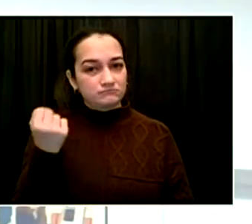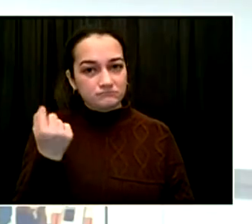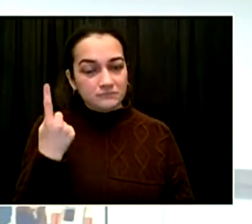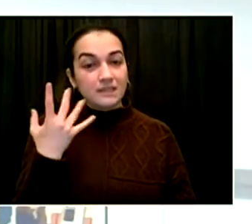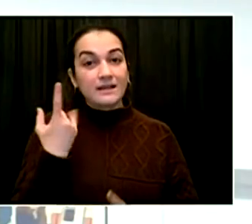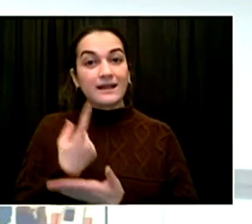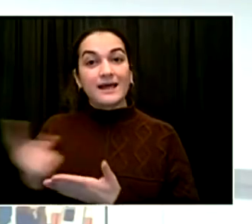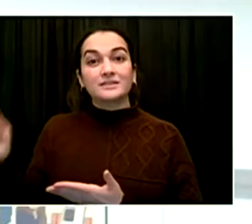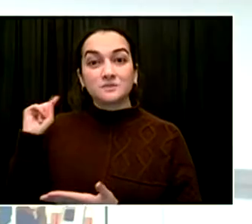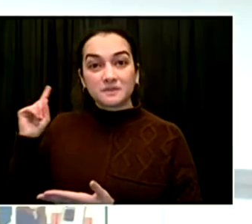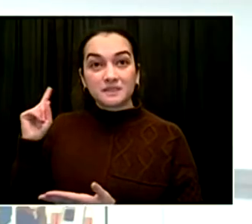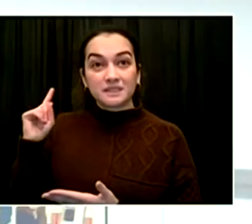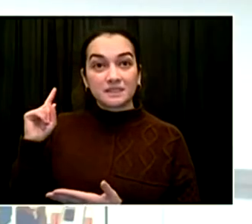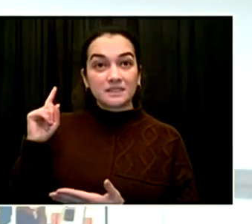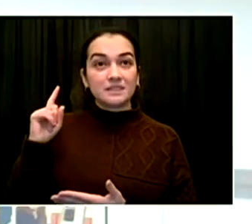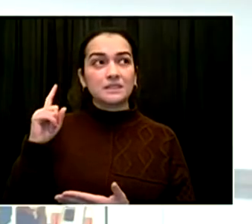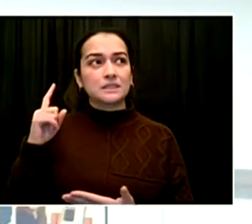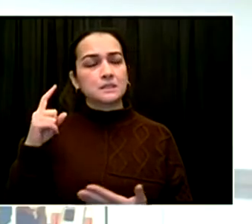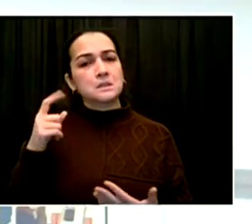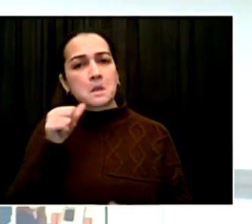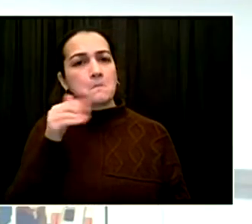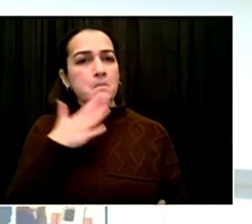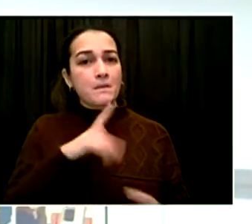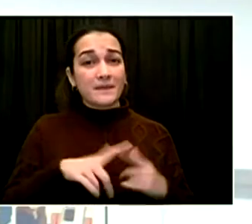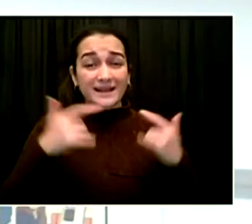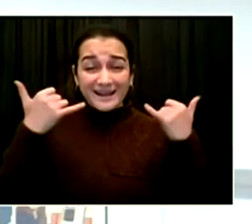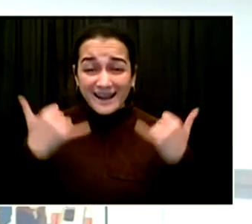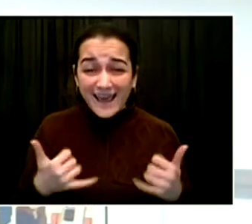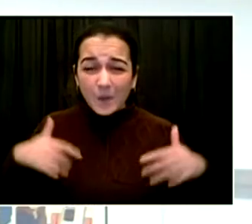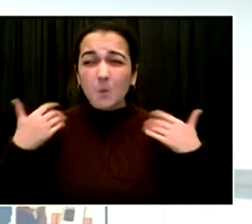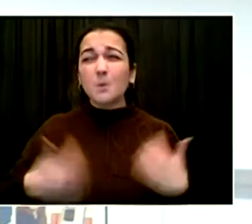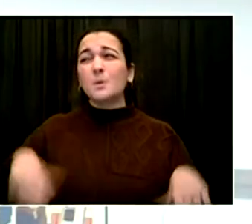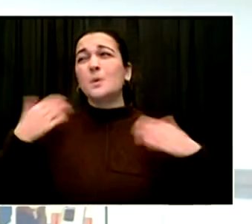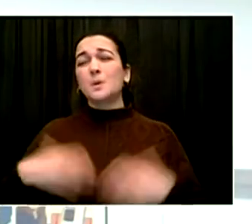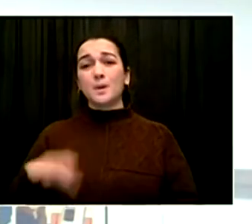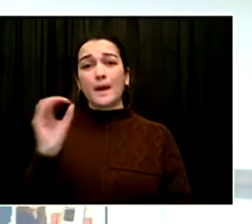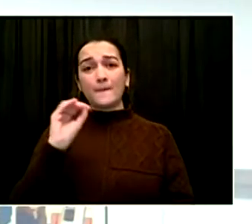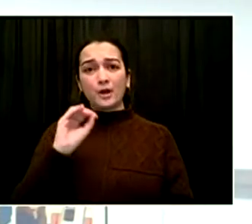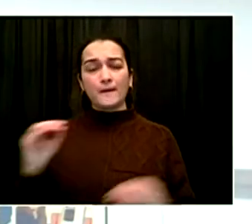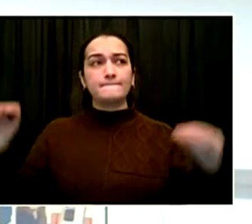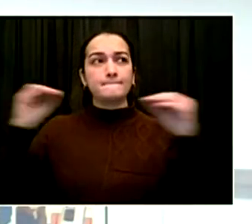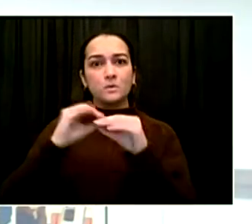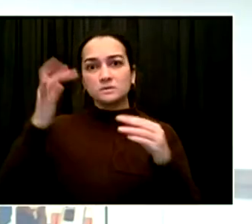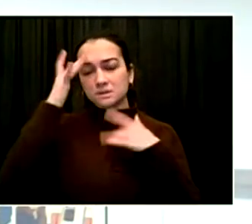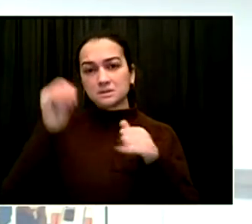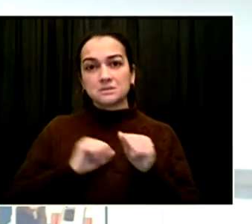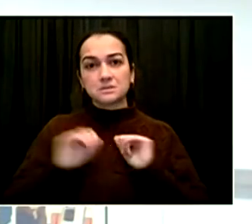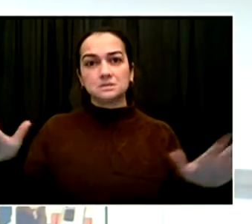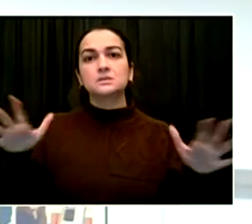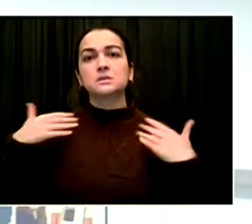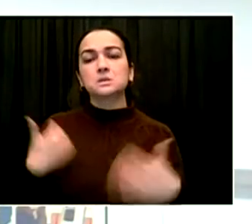MATTER OF THE LAST FEW DAYS. WITH ALL OF THAT SAID, LOOK,